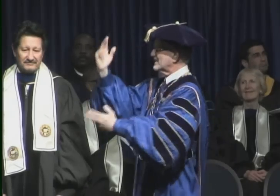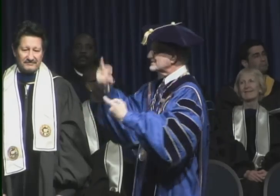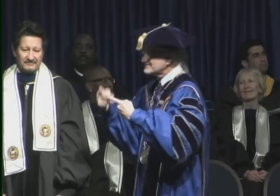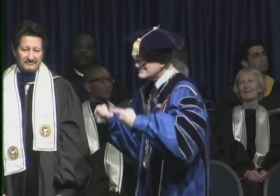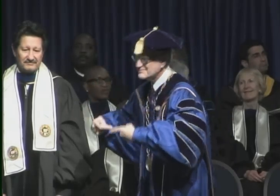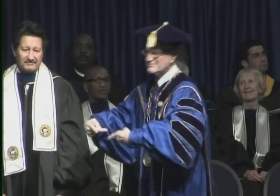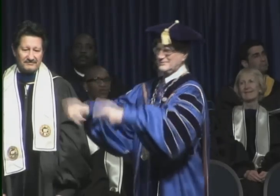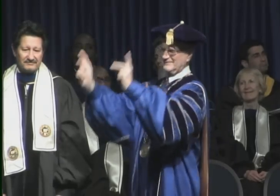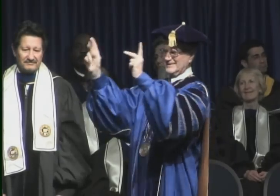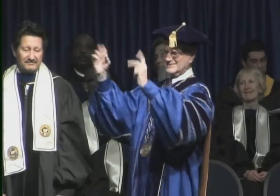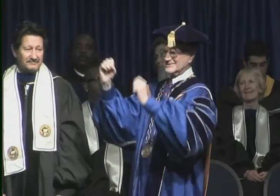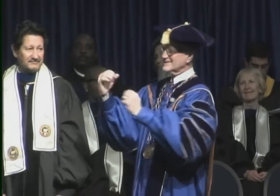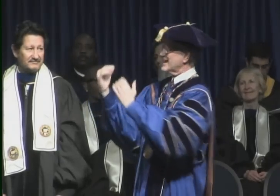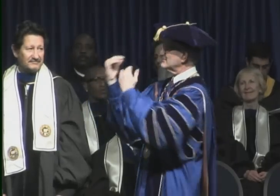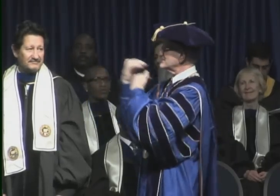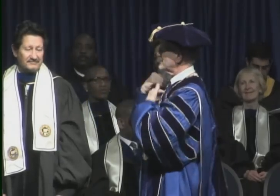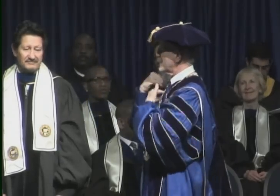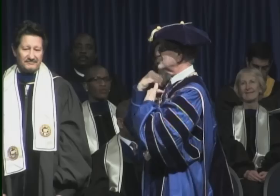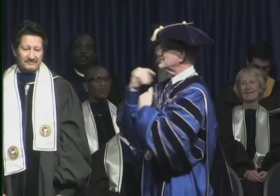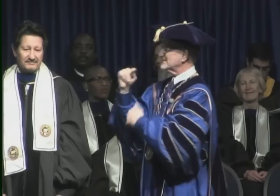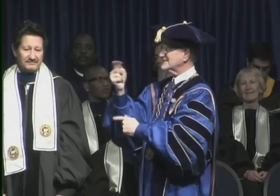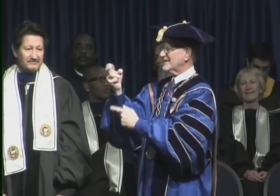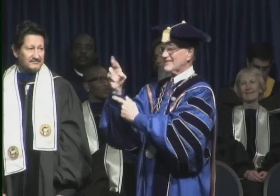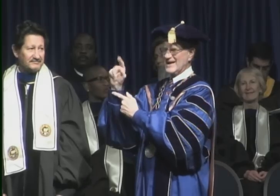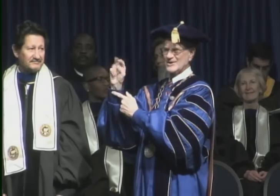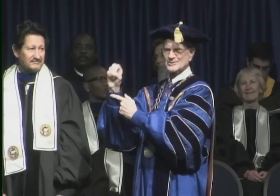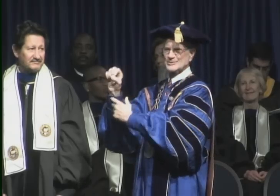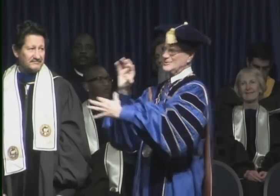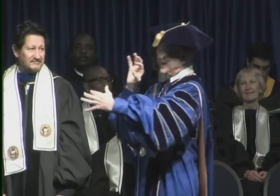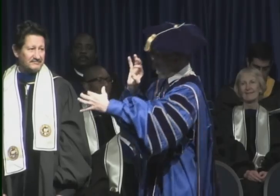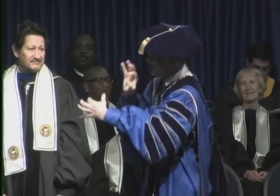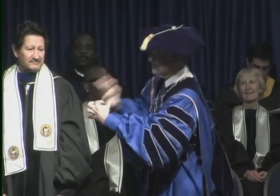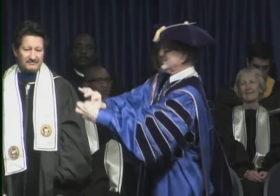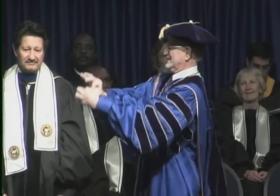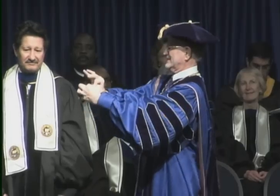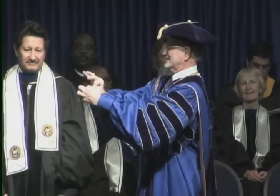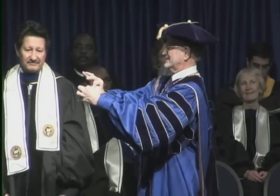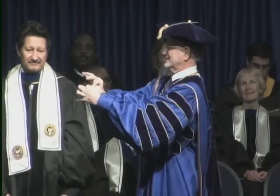with all rights, privileges and responsibilities thereto appertaining.